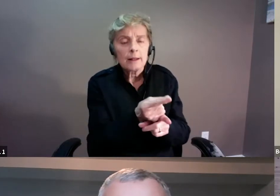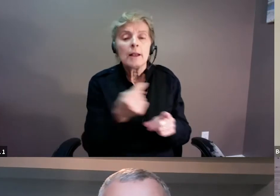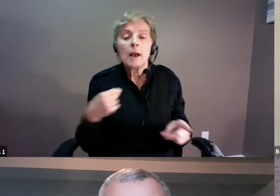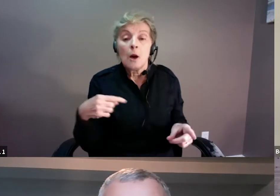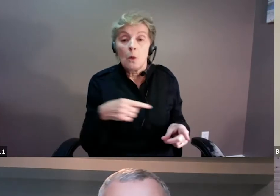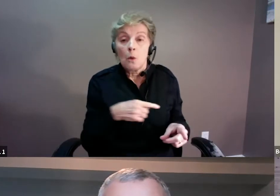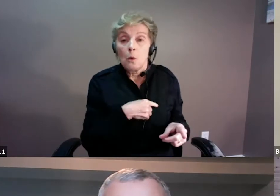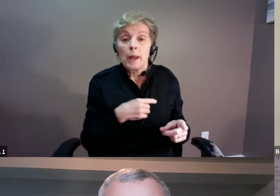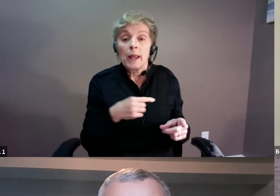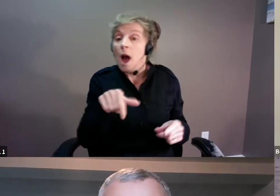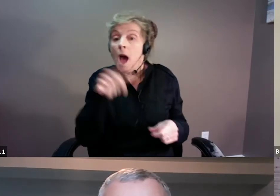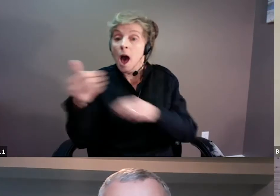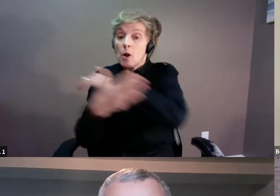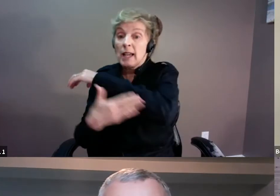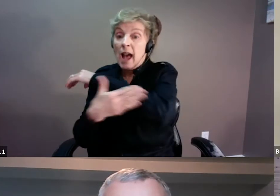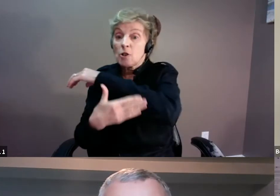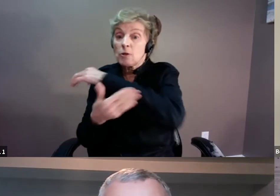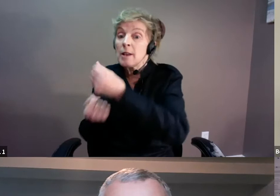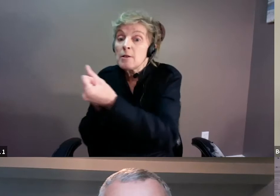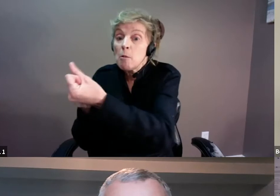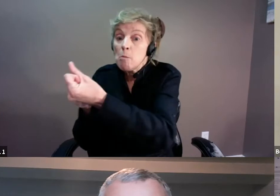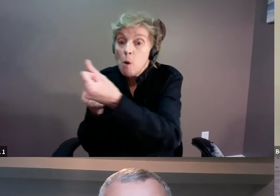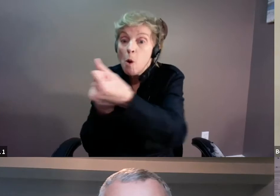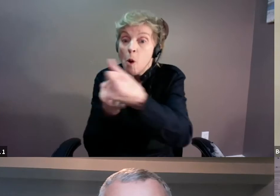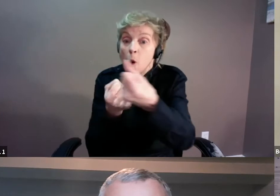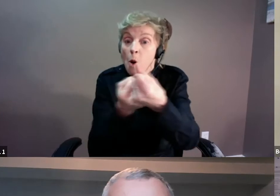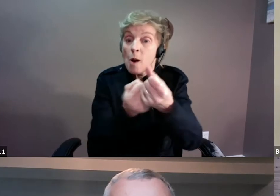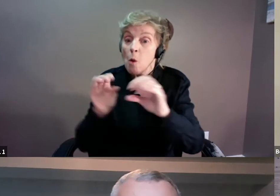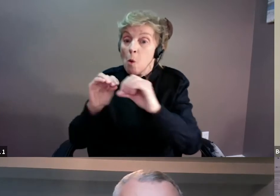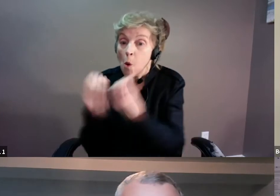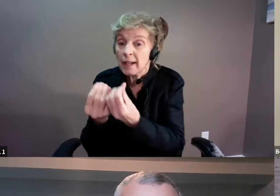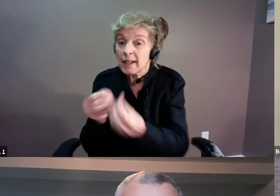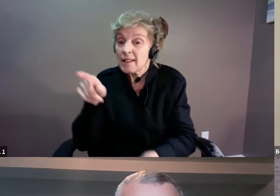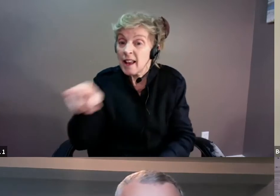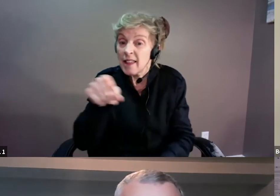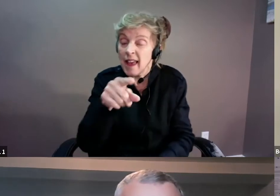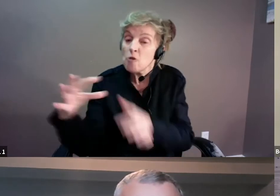in other countries to support civil society organizations around the convention specifically.